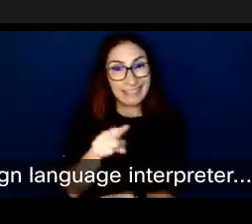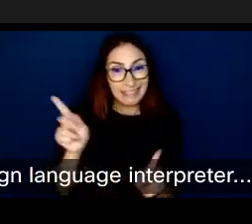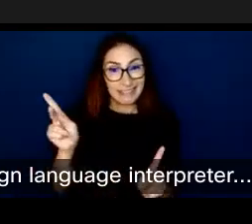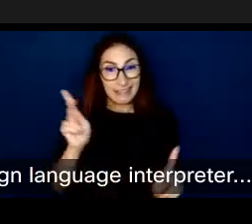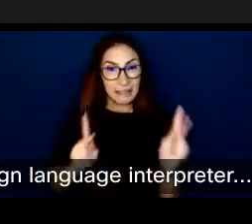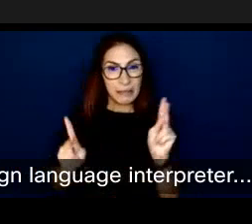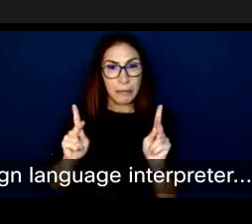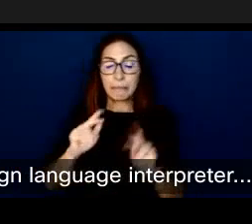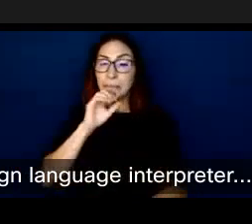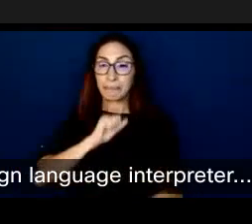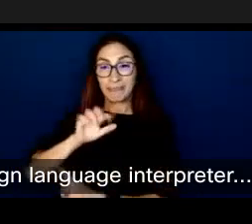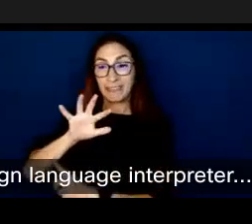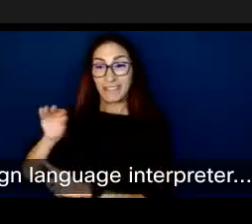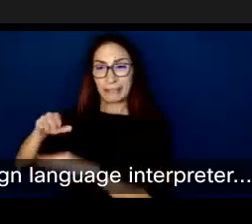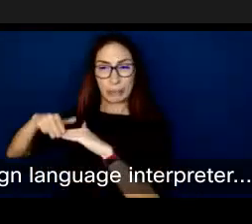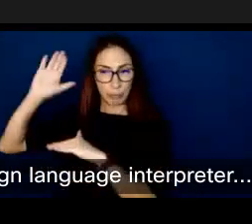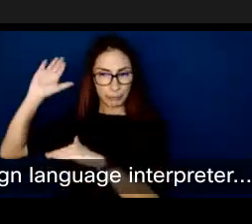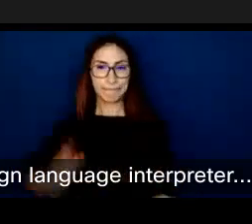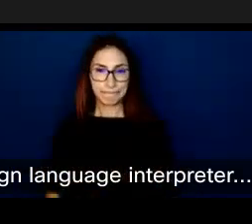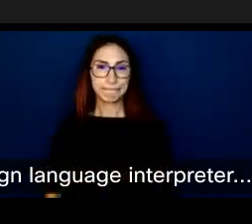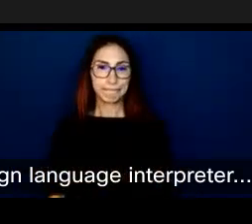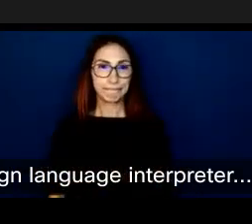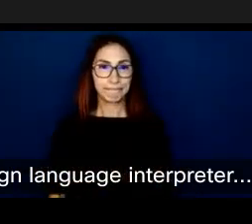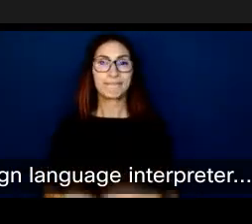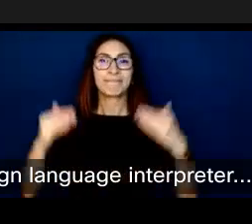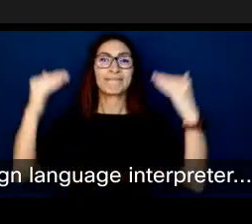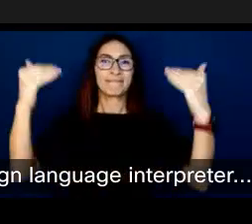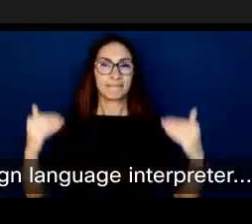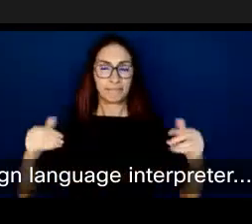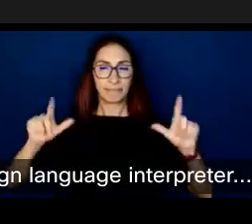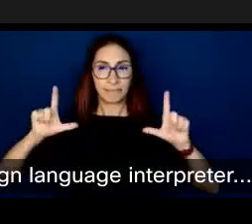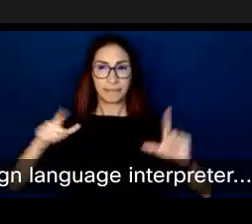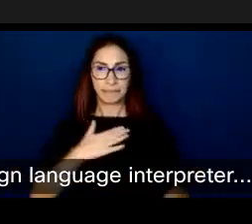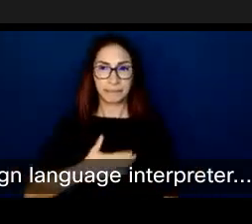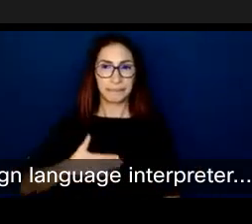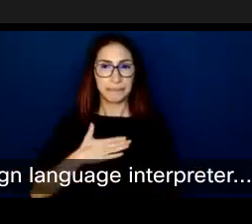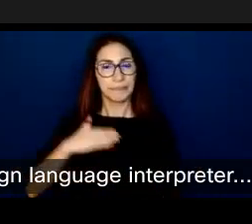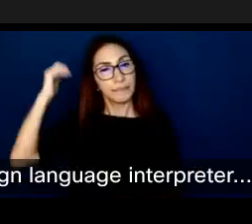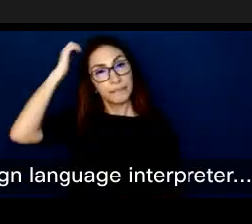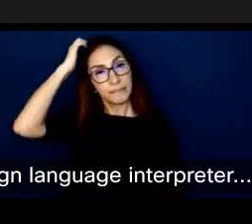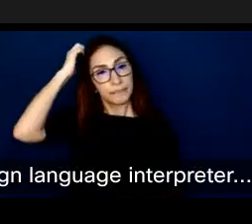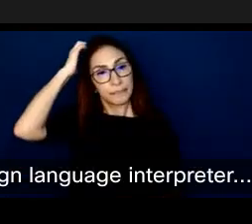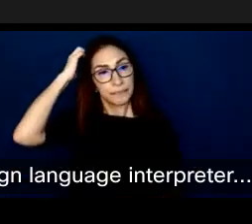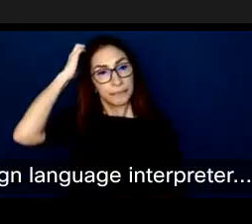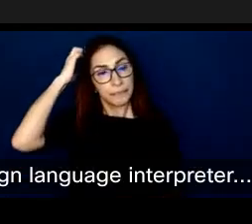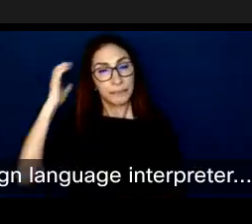and older. Next slide, please. And before I go on, I just want